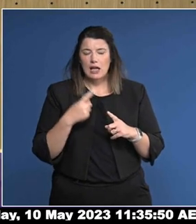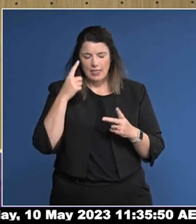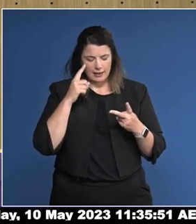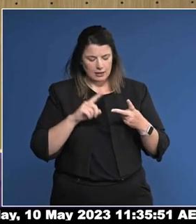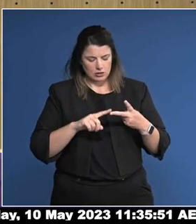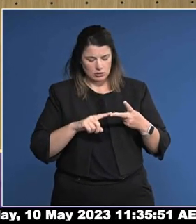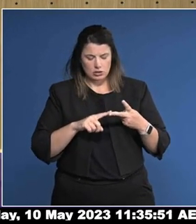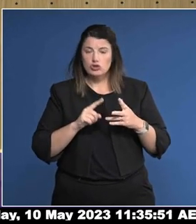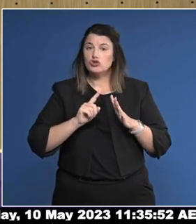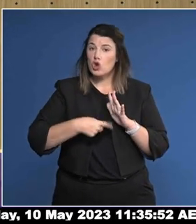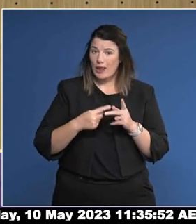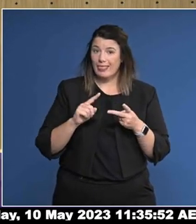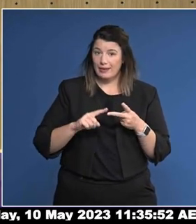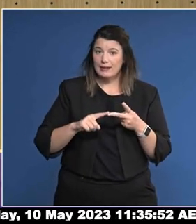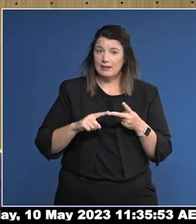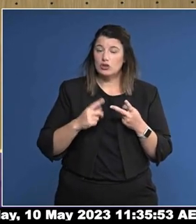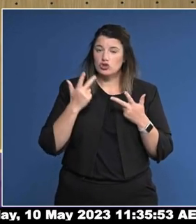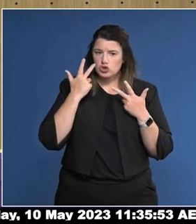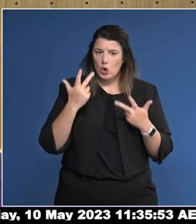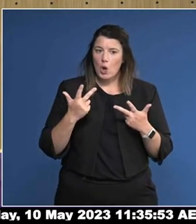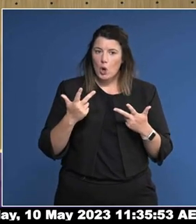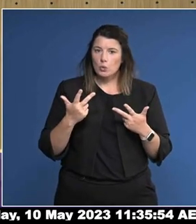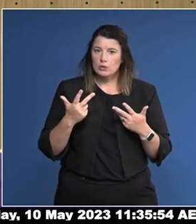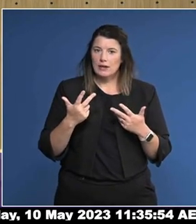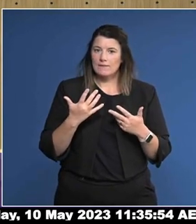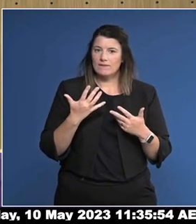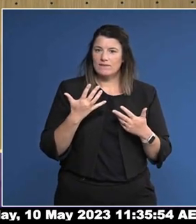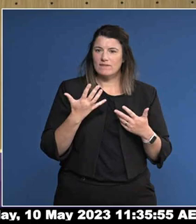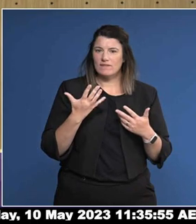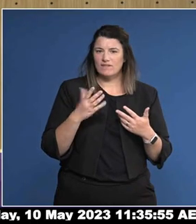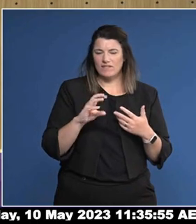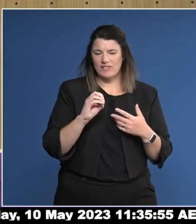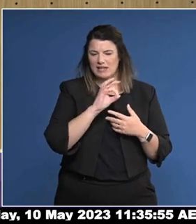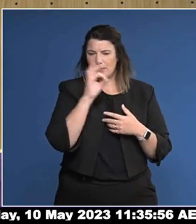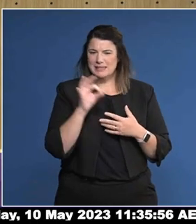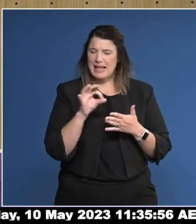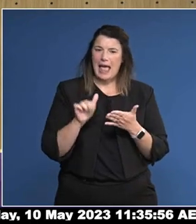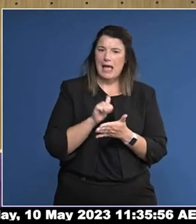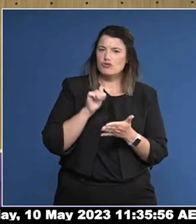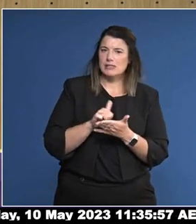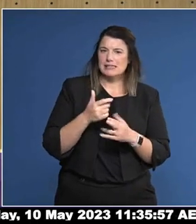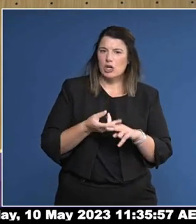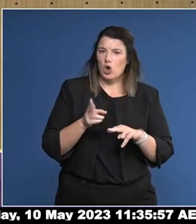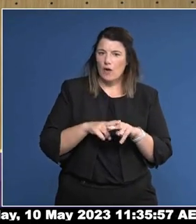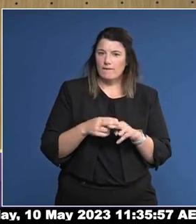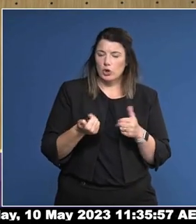Jonathon who displayed 50 percent accuracy around the use of other - other words.